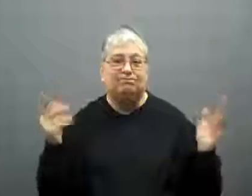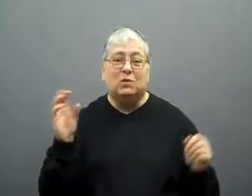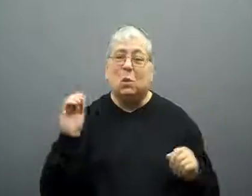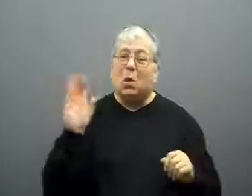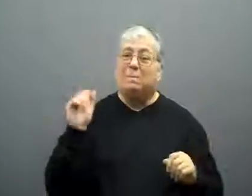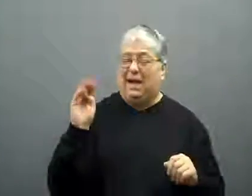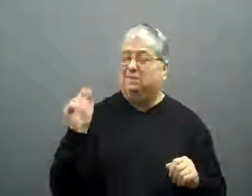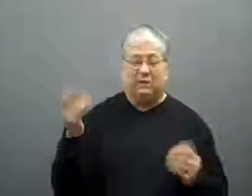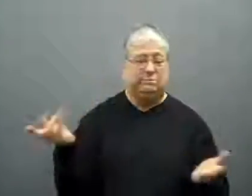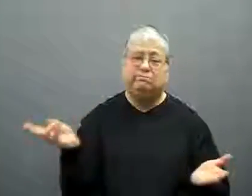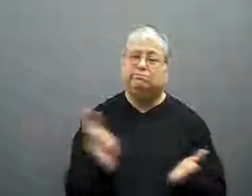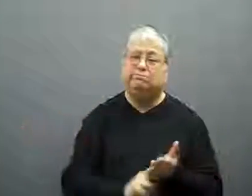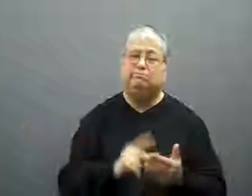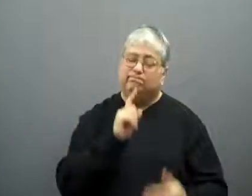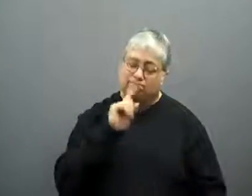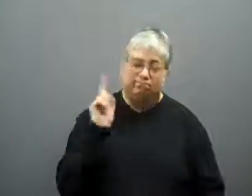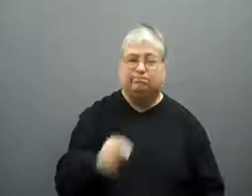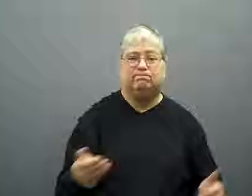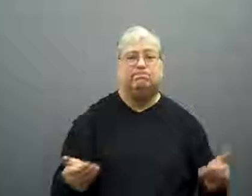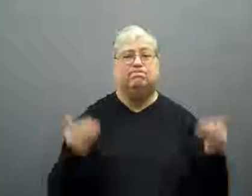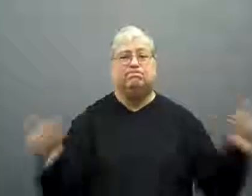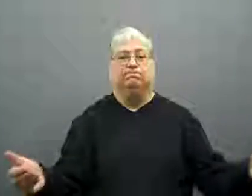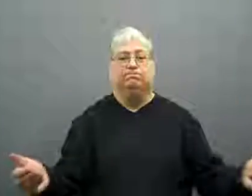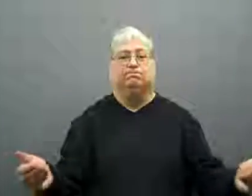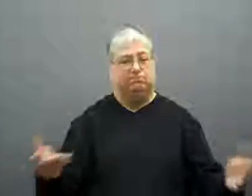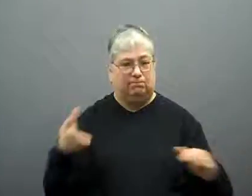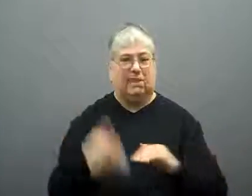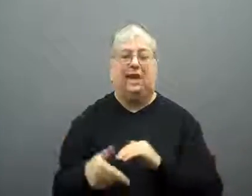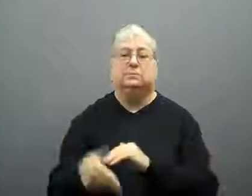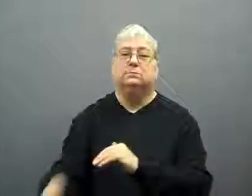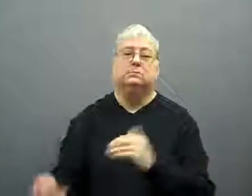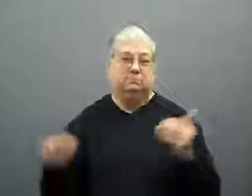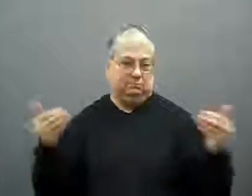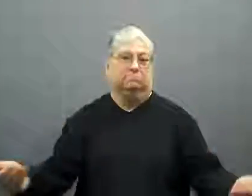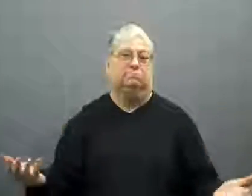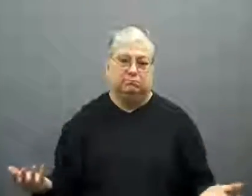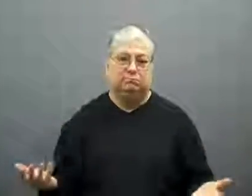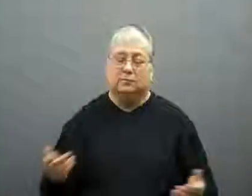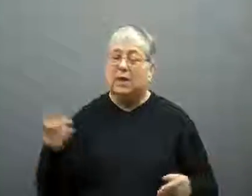So President Obama signed off on the cuts to begin taking effect.